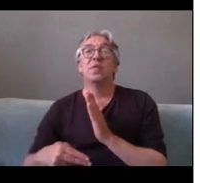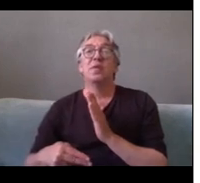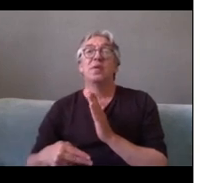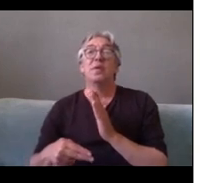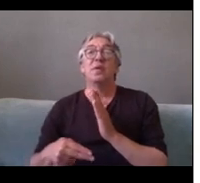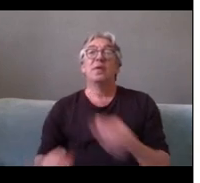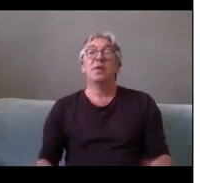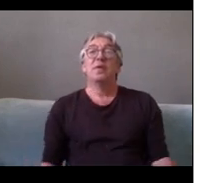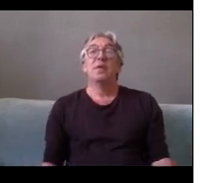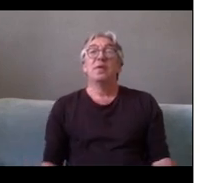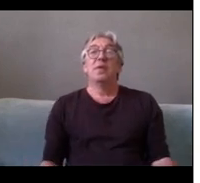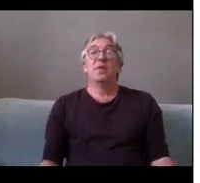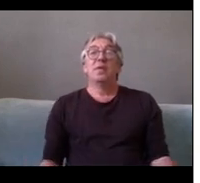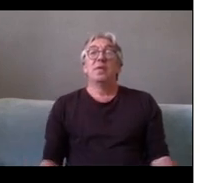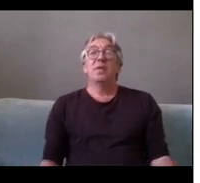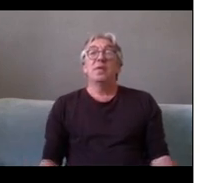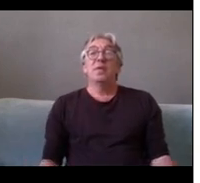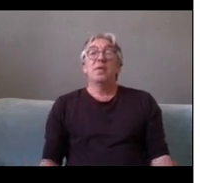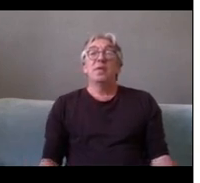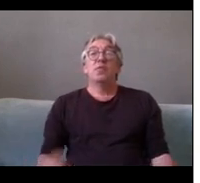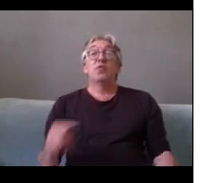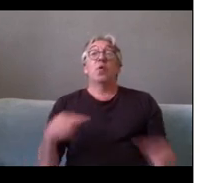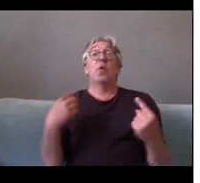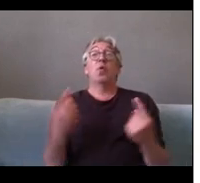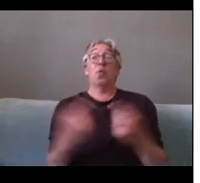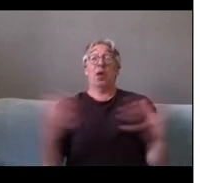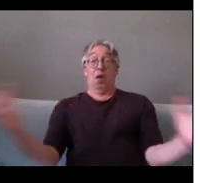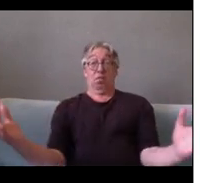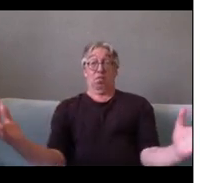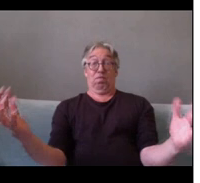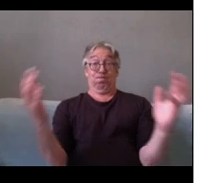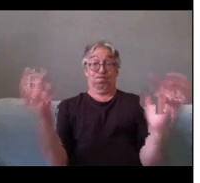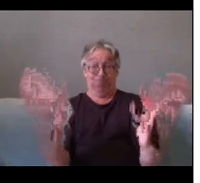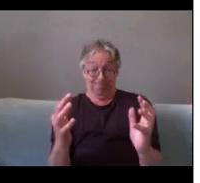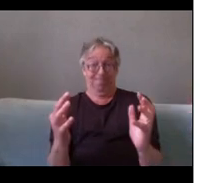But empowerment can only be achieved if there's quality, available, timely